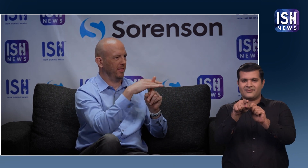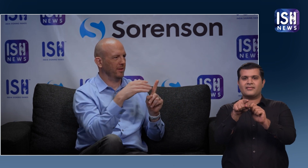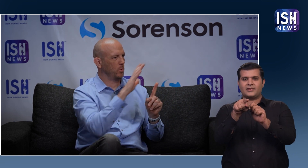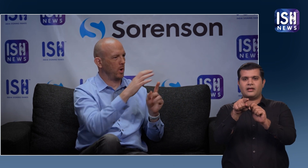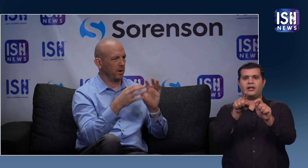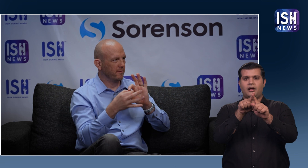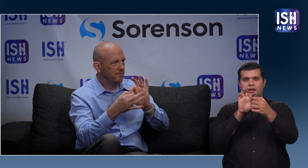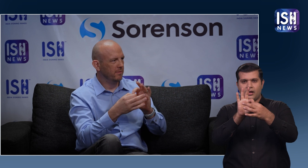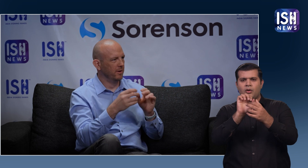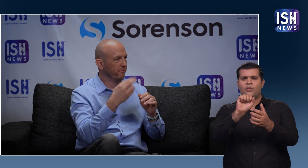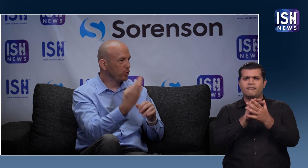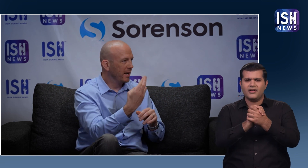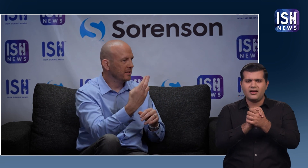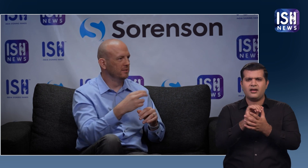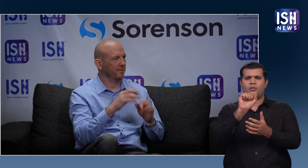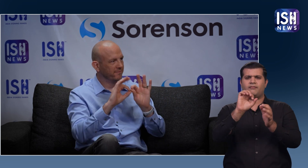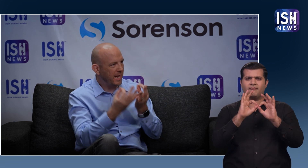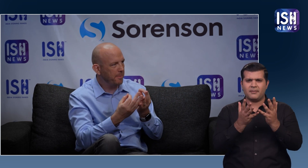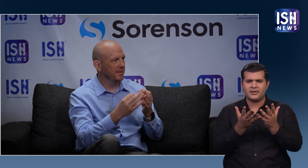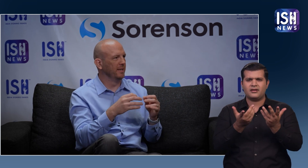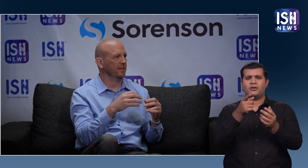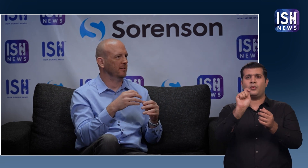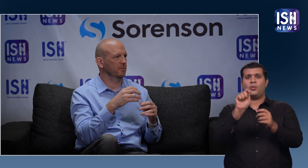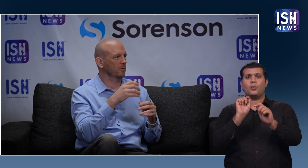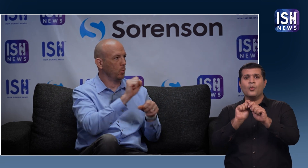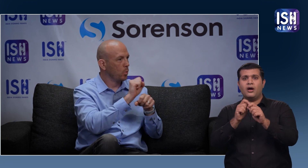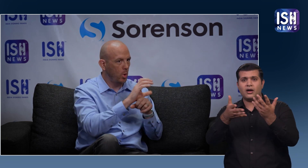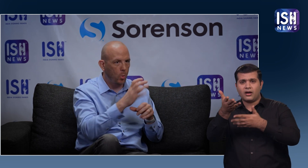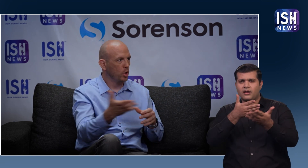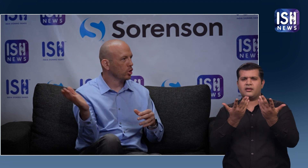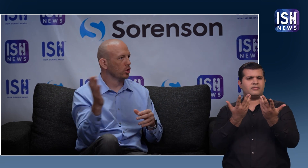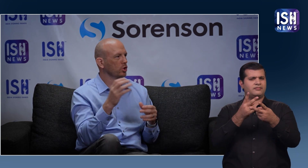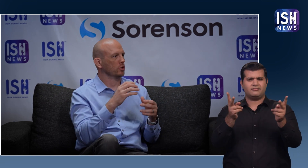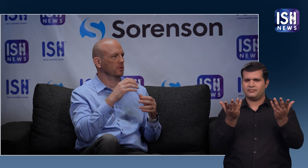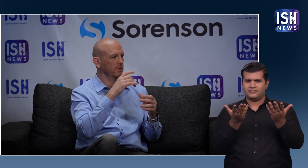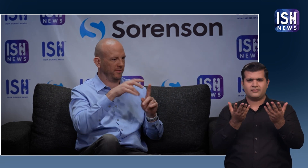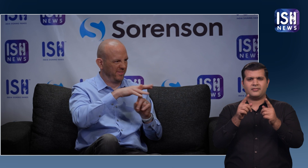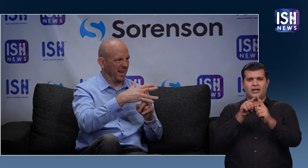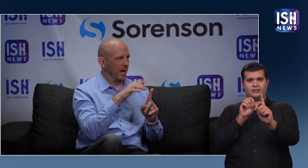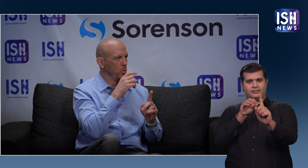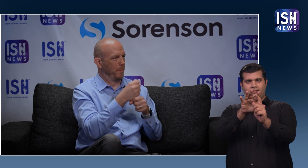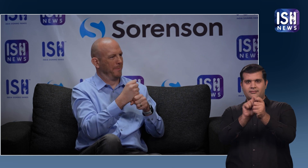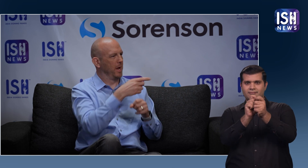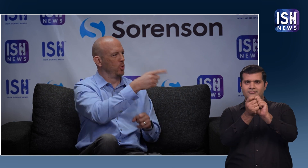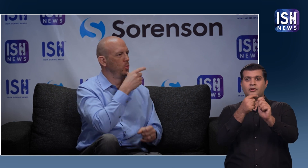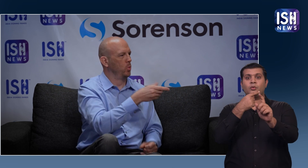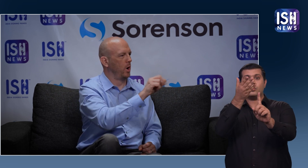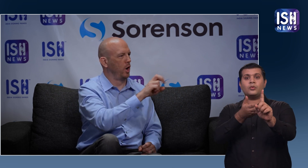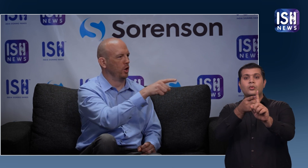Your relationship with your friends, family, workers, they all make the person you are.